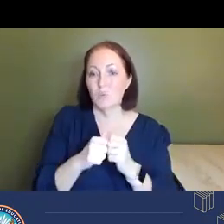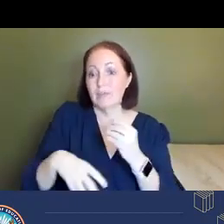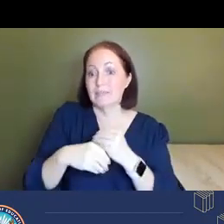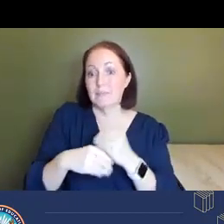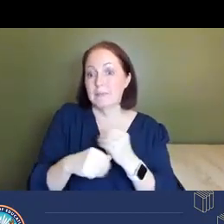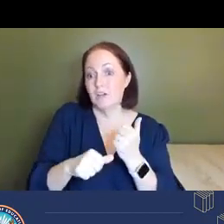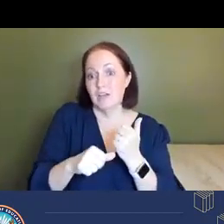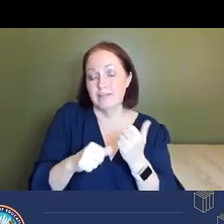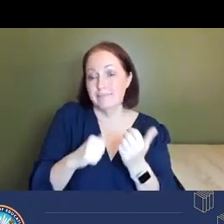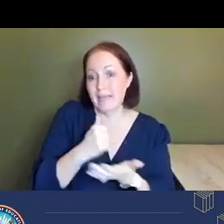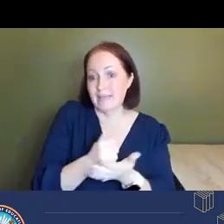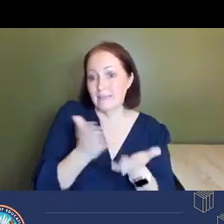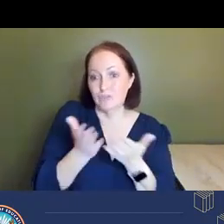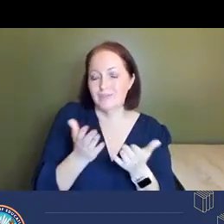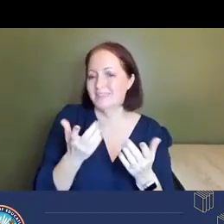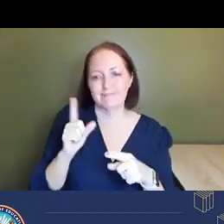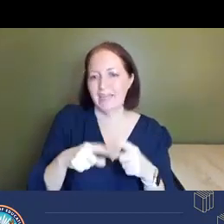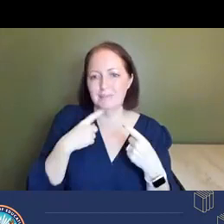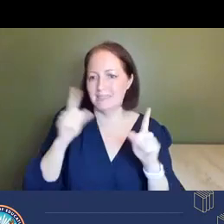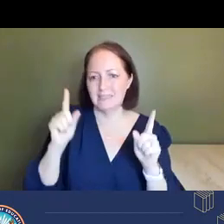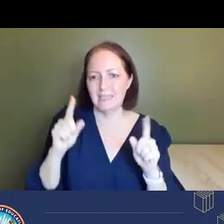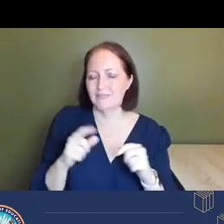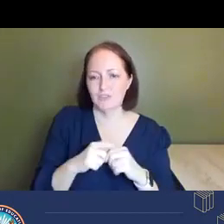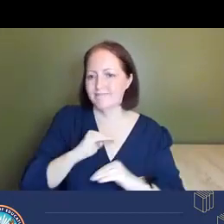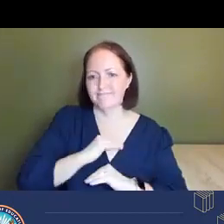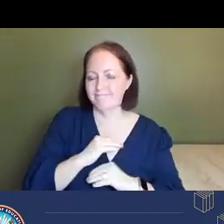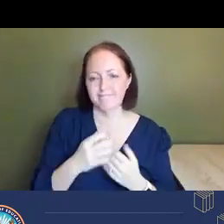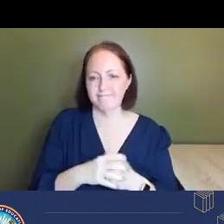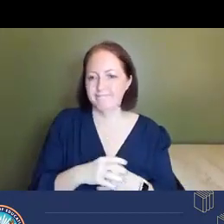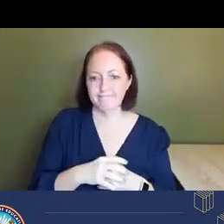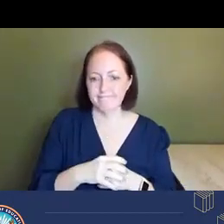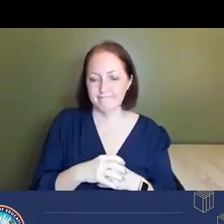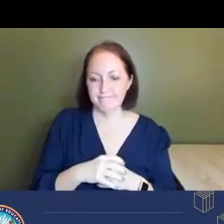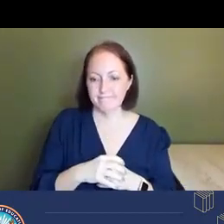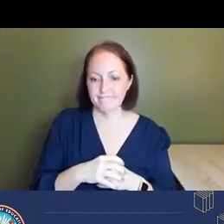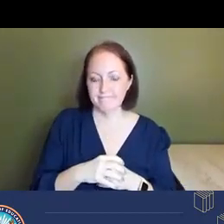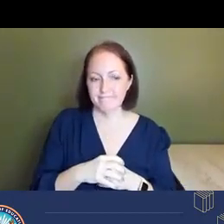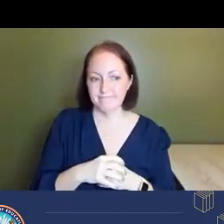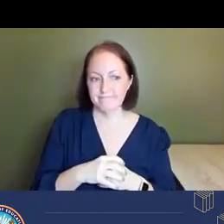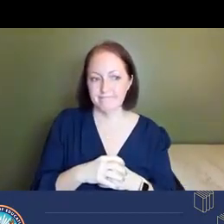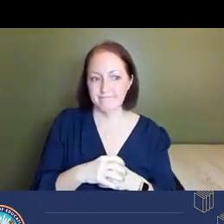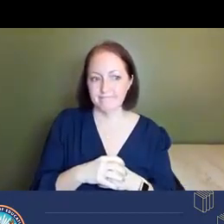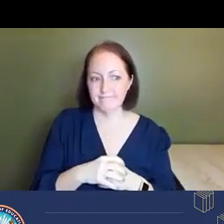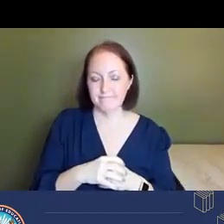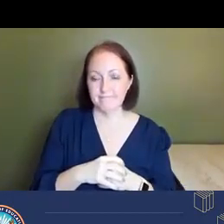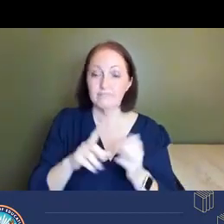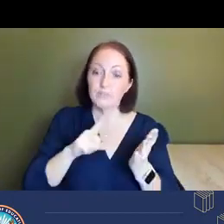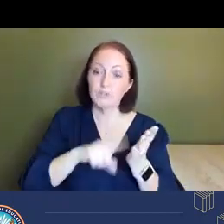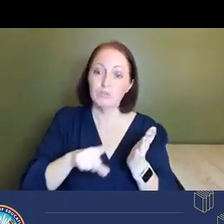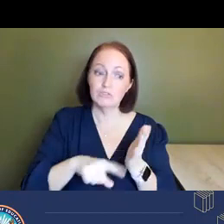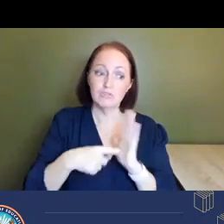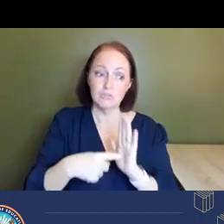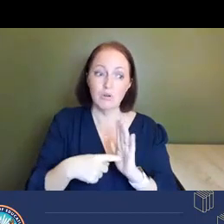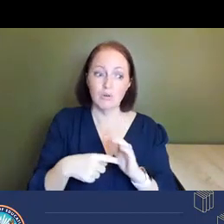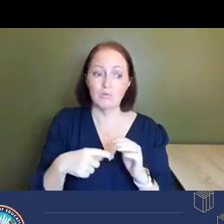and services cannot be achieved satisfactorily. Research demonstrates that enrolling children